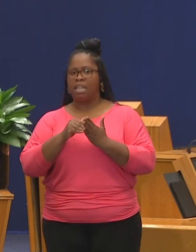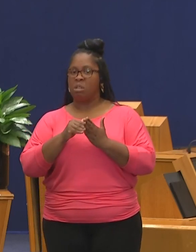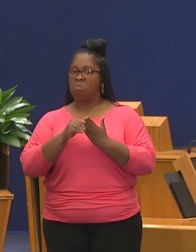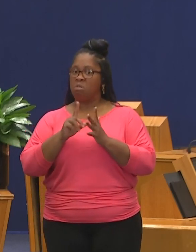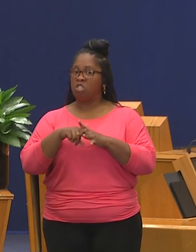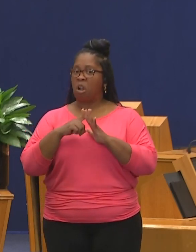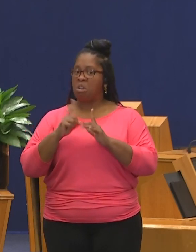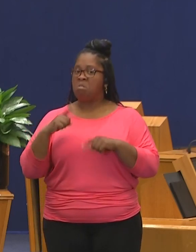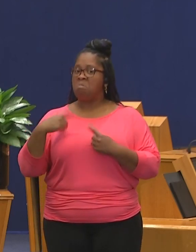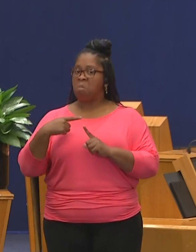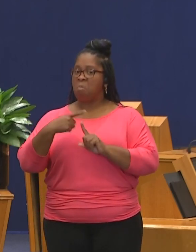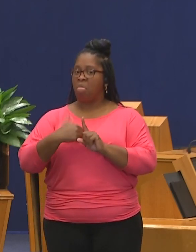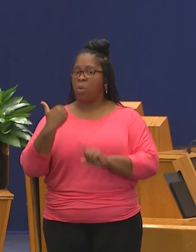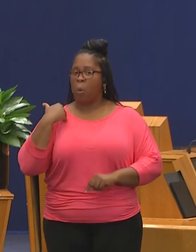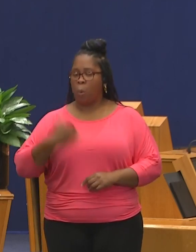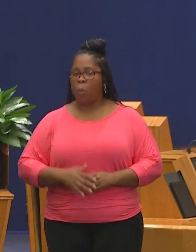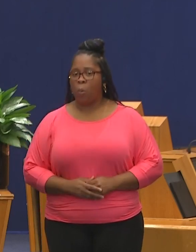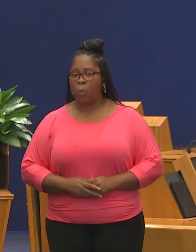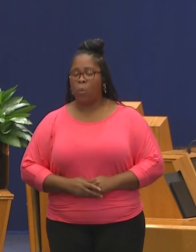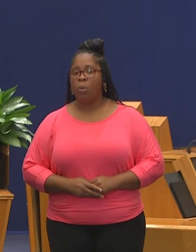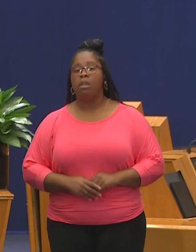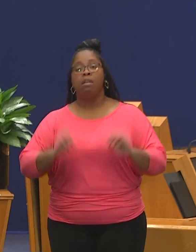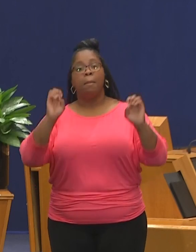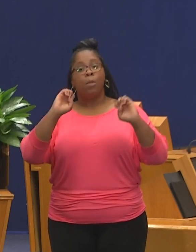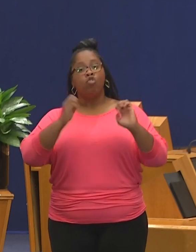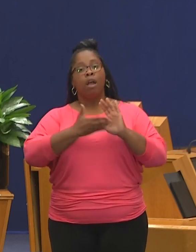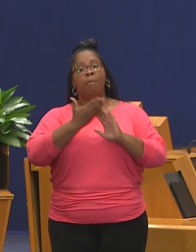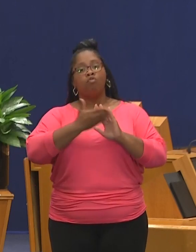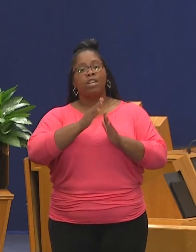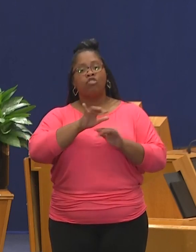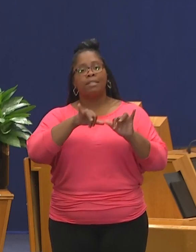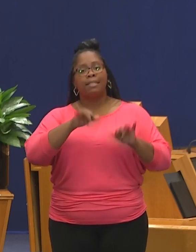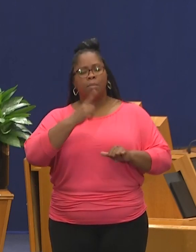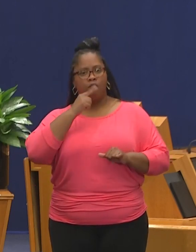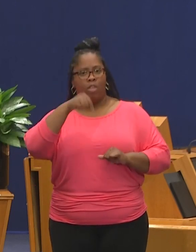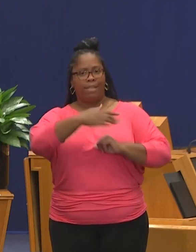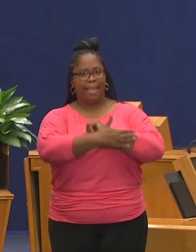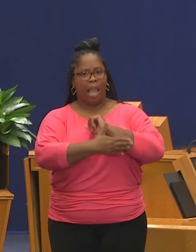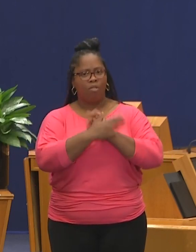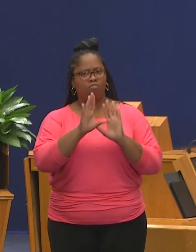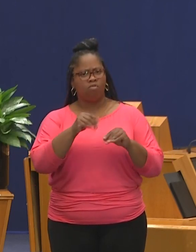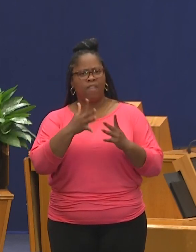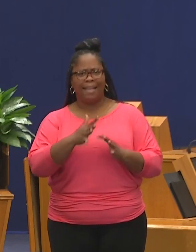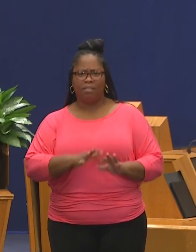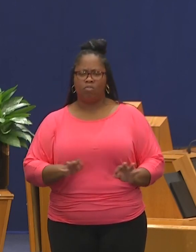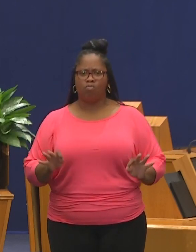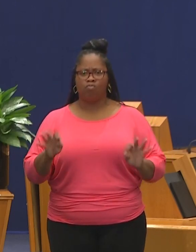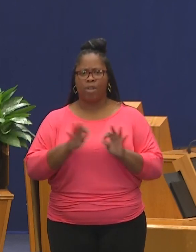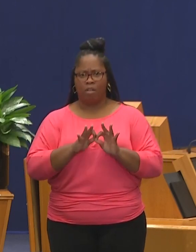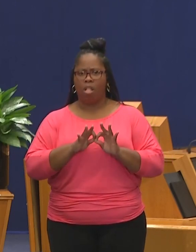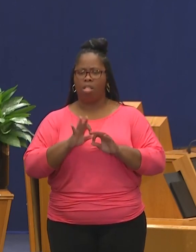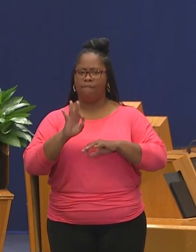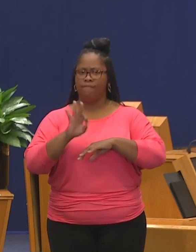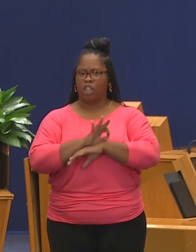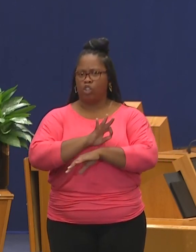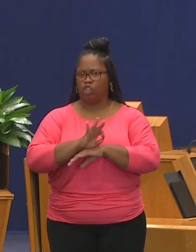WHICH HAS BEEN ACTIVATED FOR OVER A MONTH PERIOD OF TIME. THE EMERGENCY OPERATIONS CENTERS